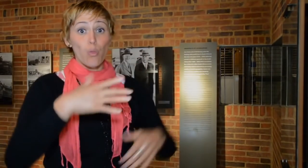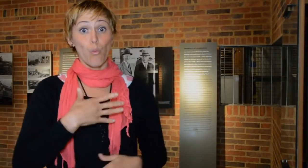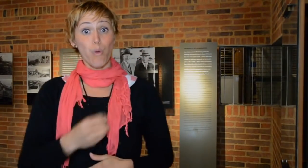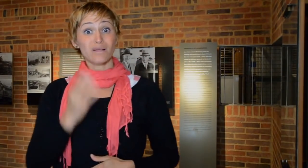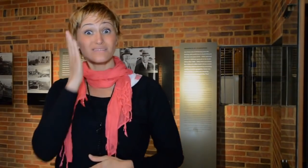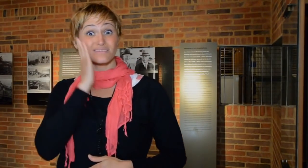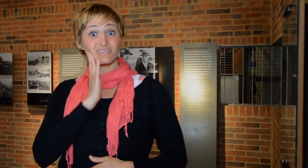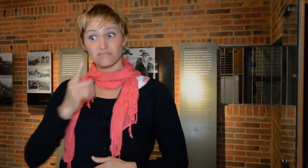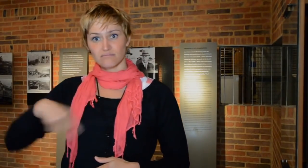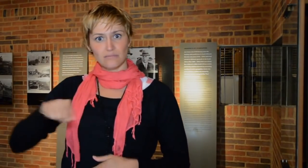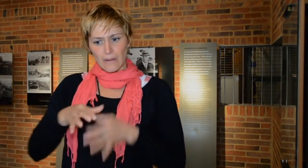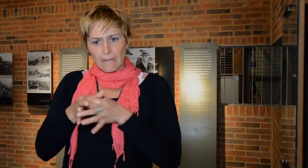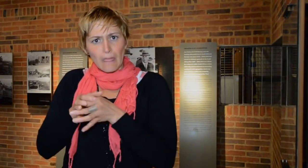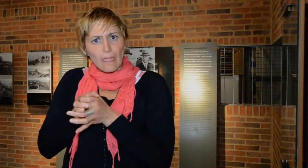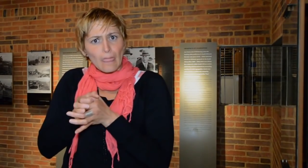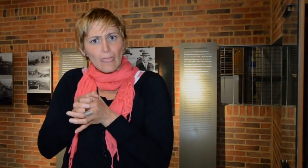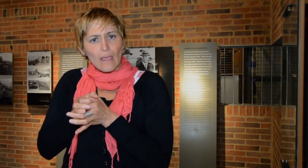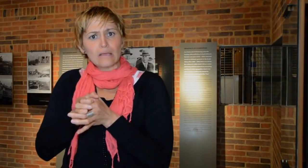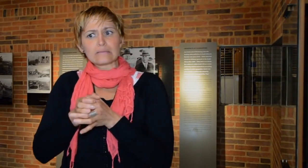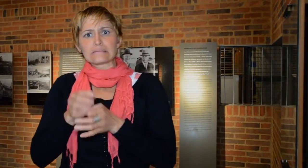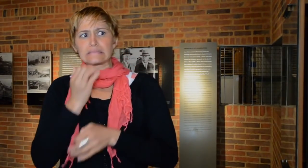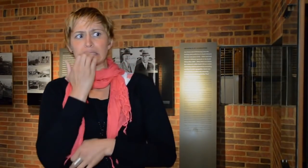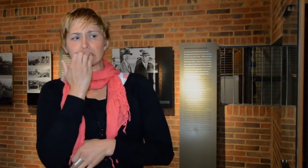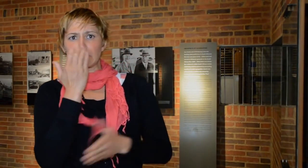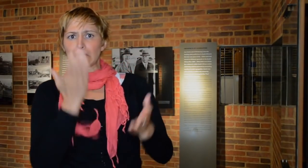of black people and the whites being a